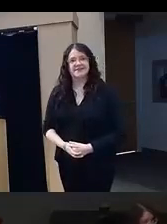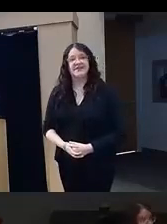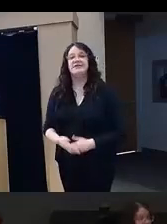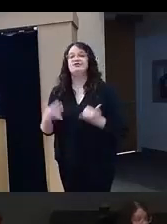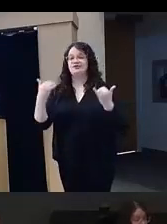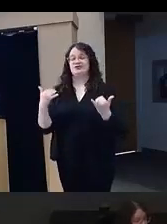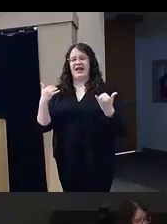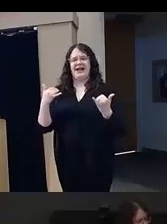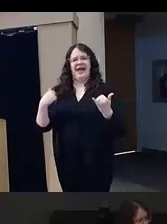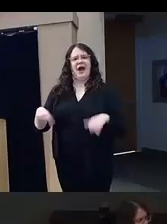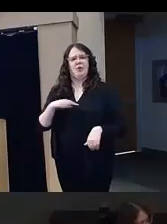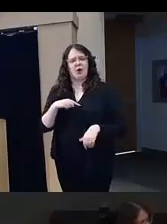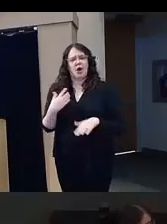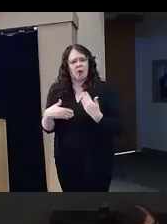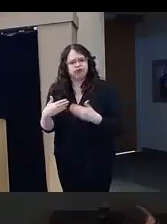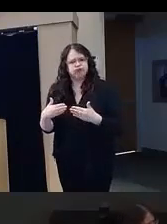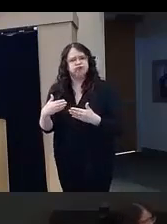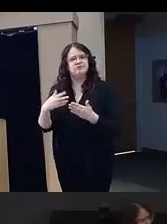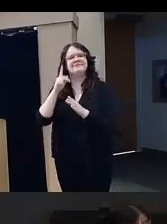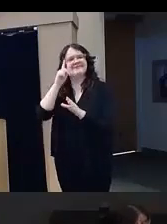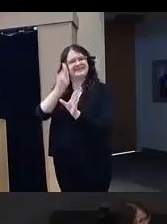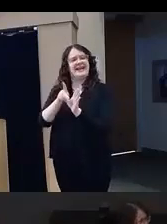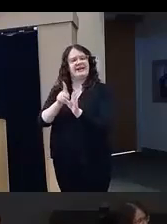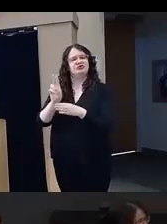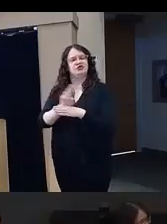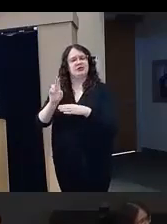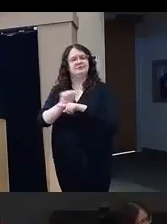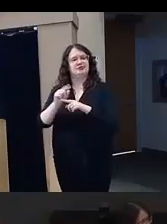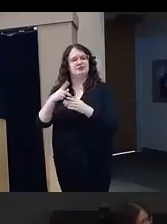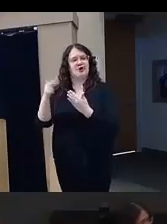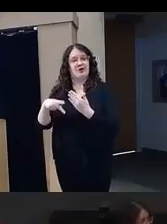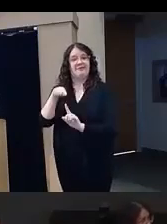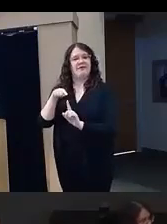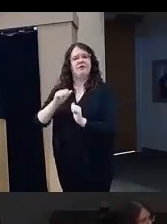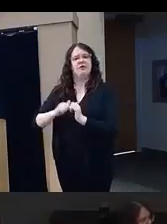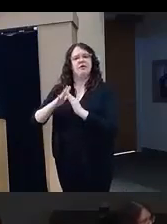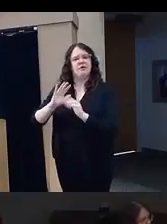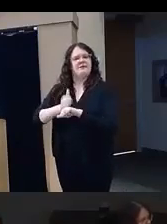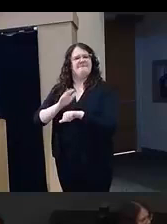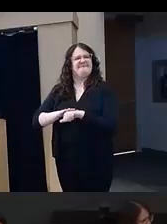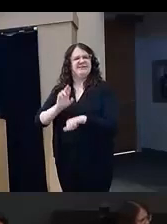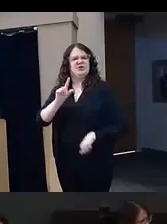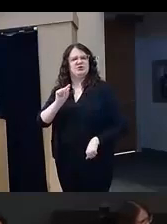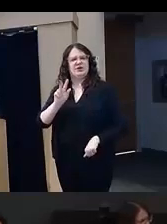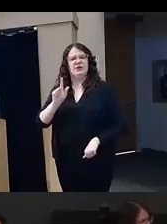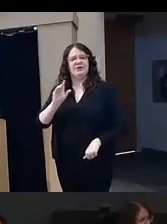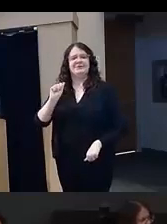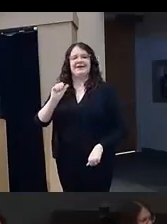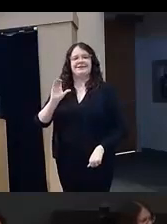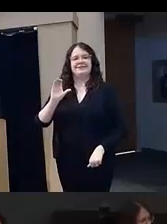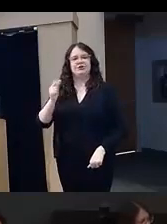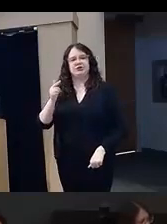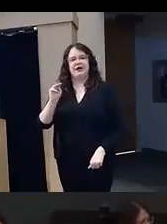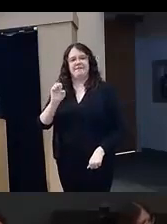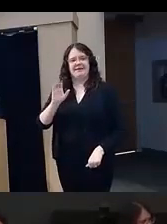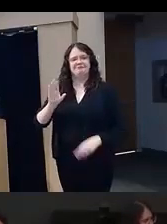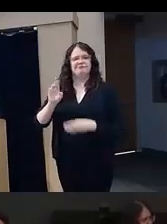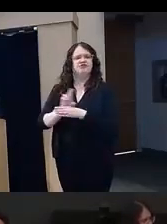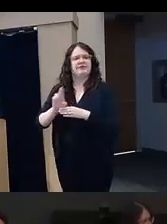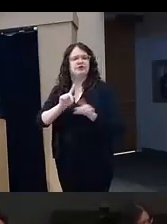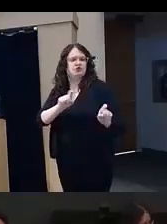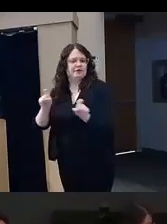residency training program based on the results of 2023 acgma resident survey and there are concerned